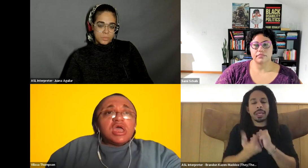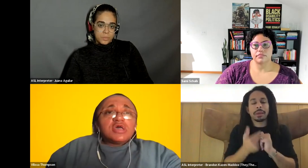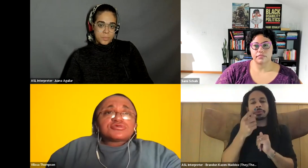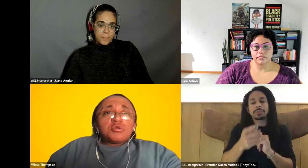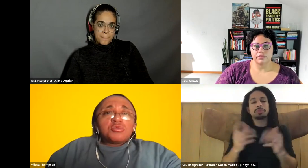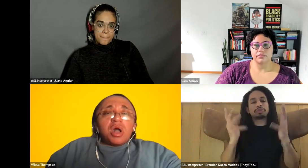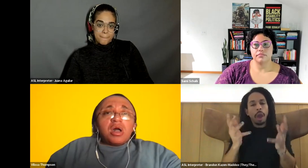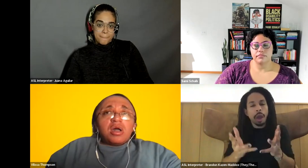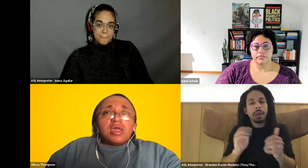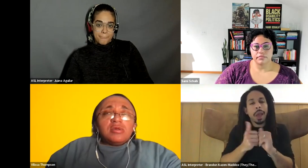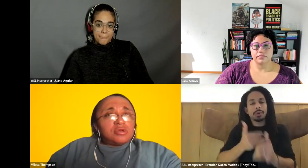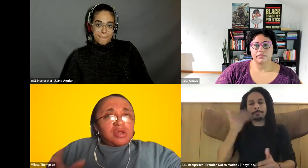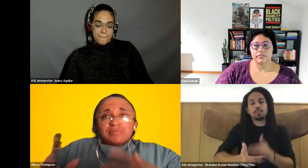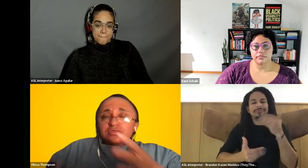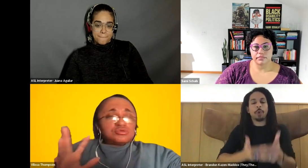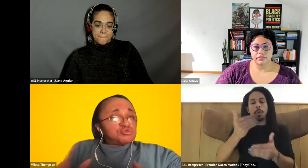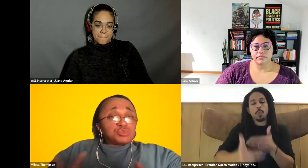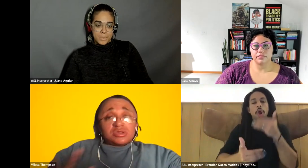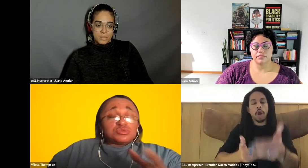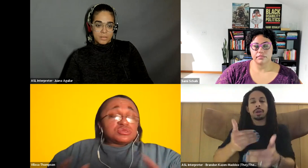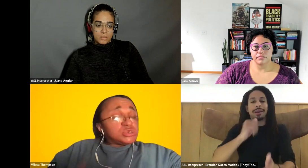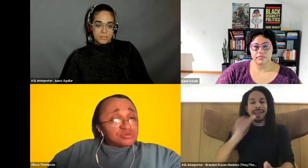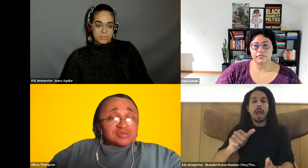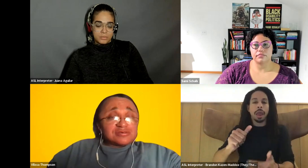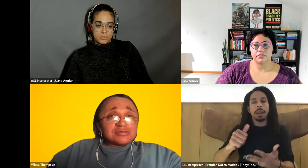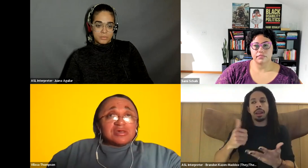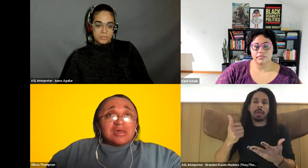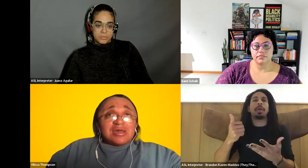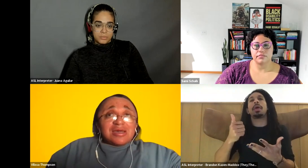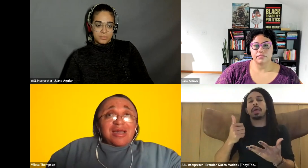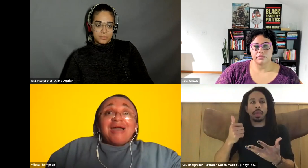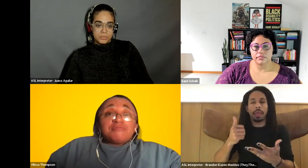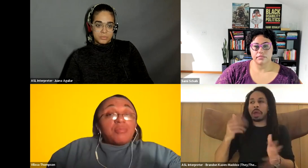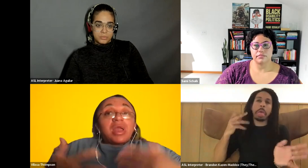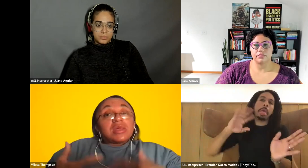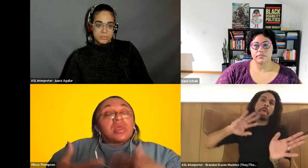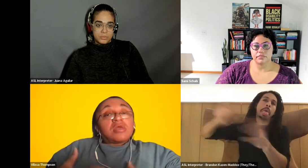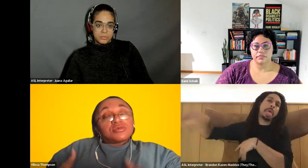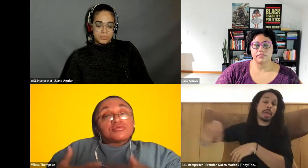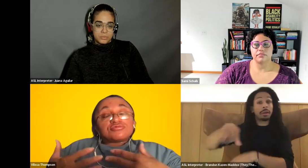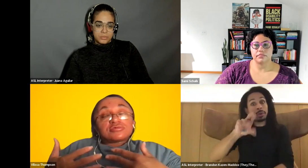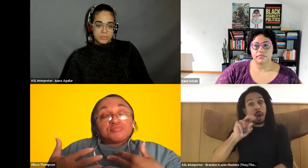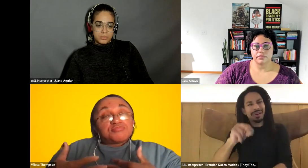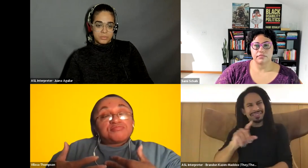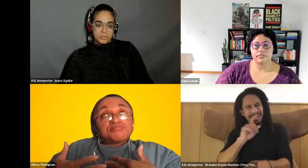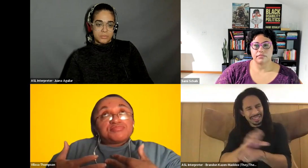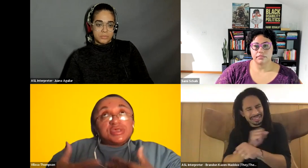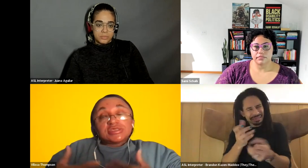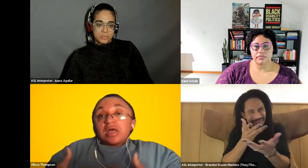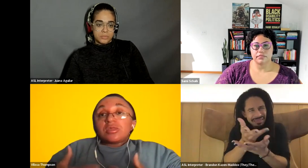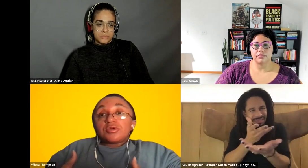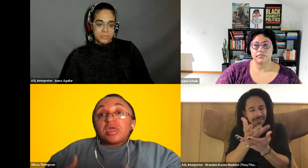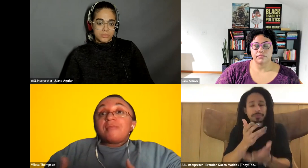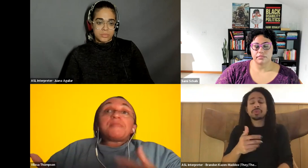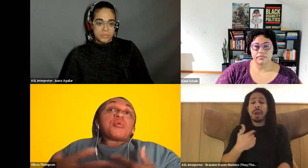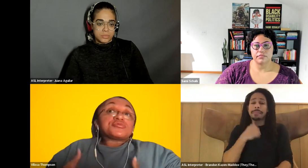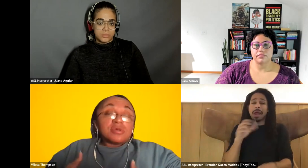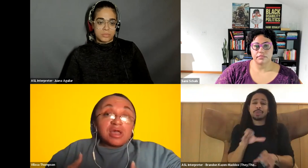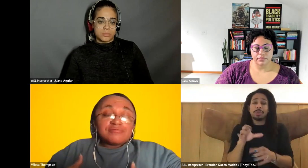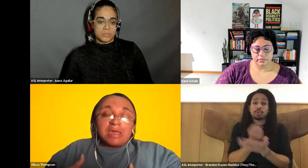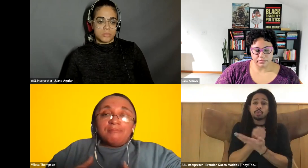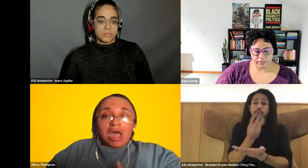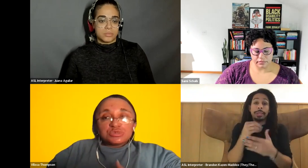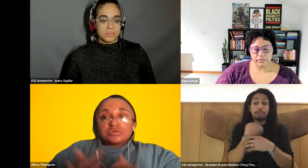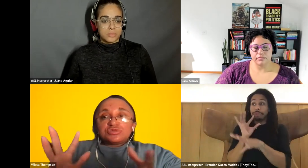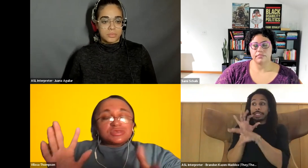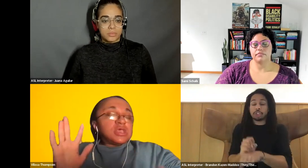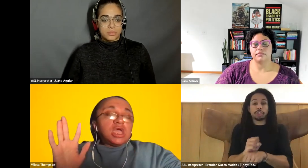Vilissa Thompson: And so even though I'm not doing social work in a traditional sense. I have applied a lot of those things that I learned in my personal life and boundaries was